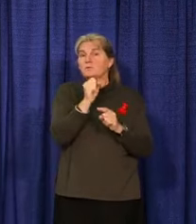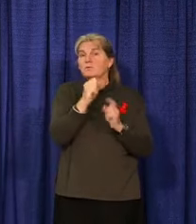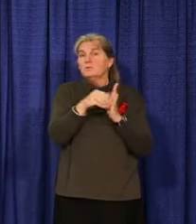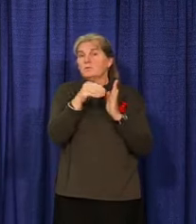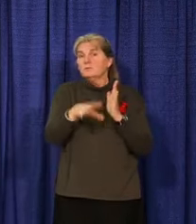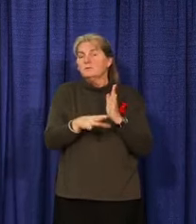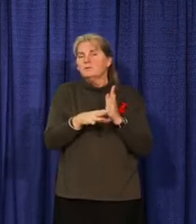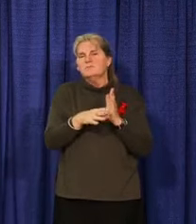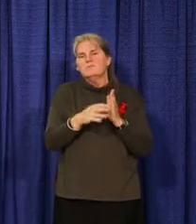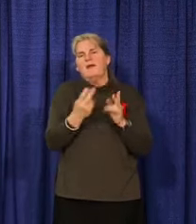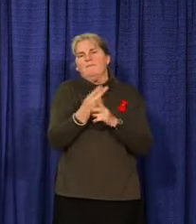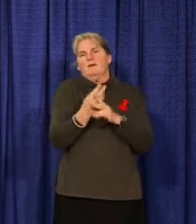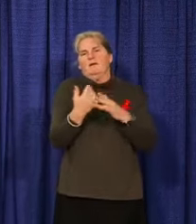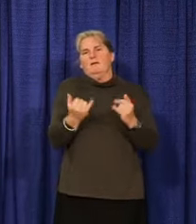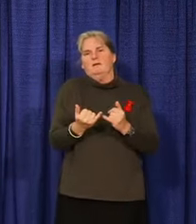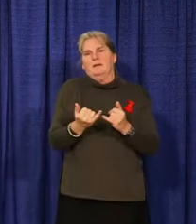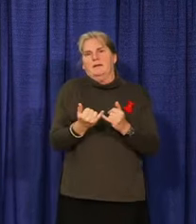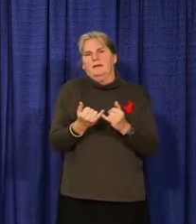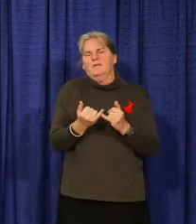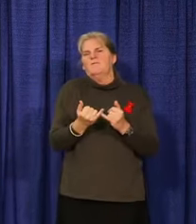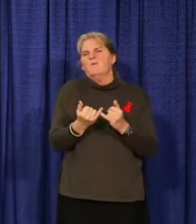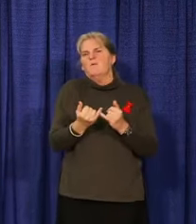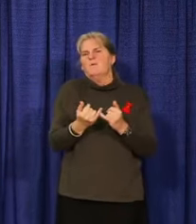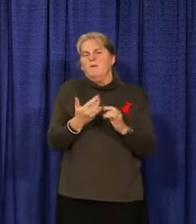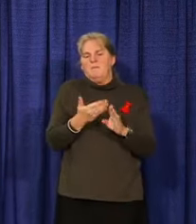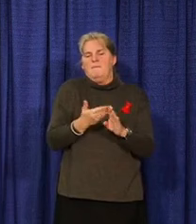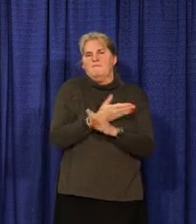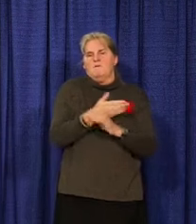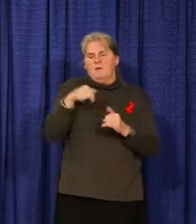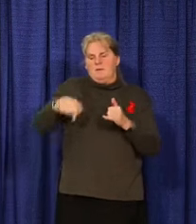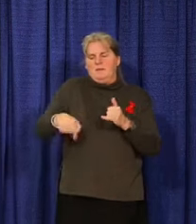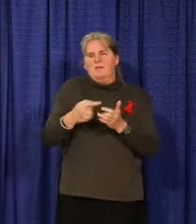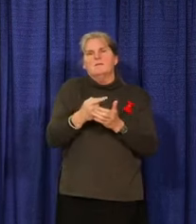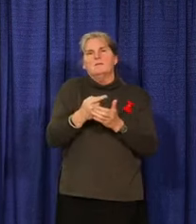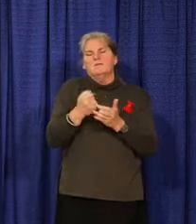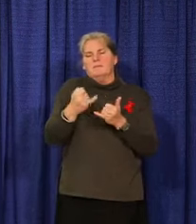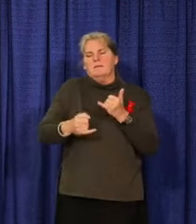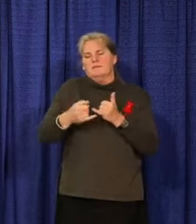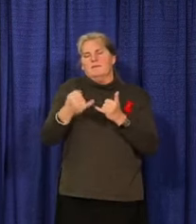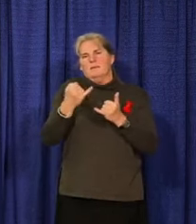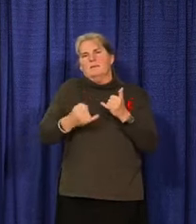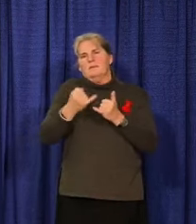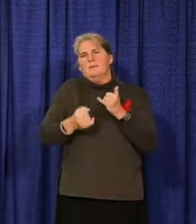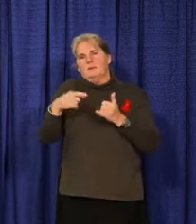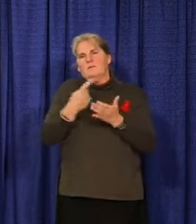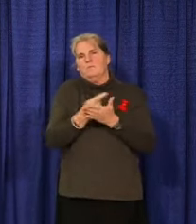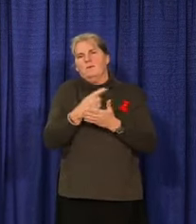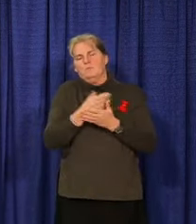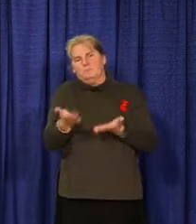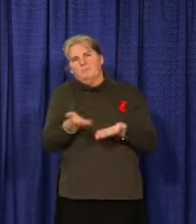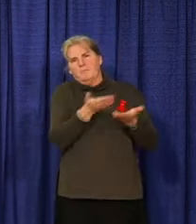school students are currently being finalized and will be posted this week.